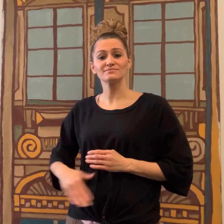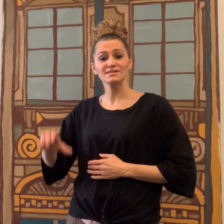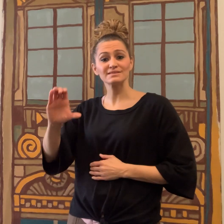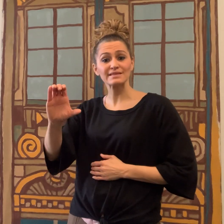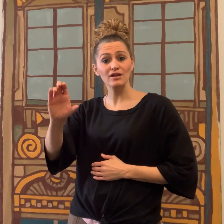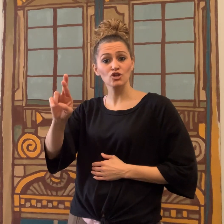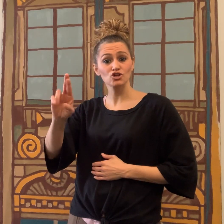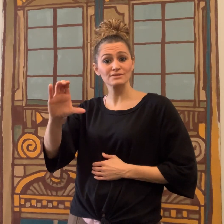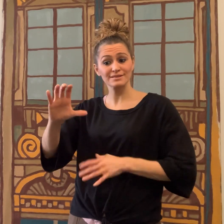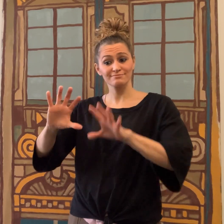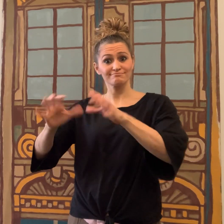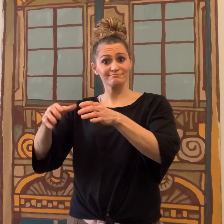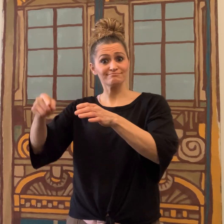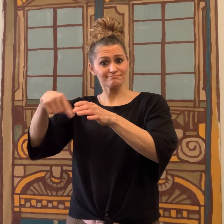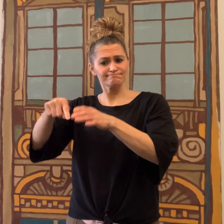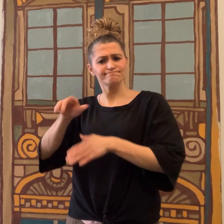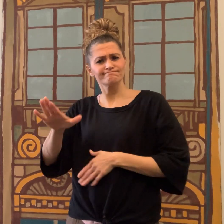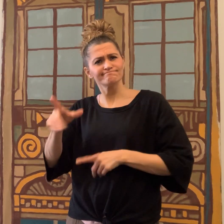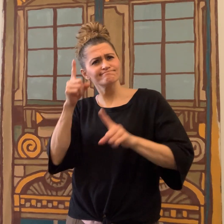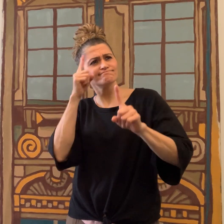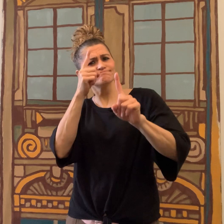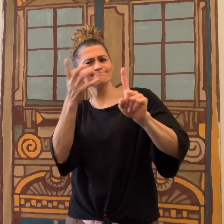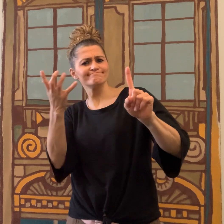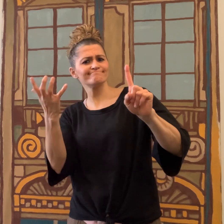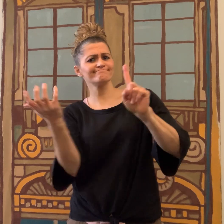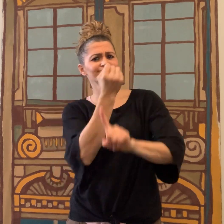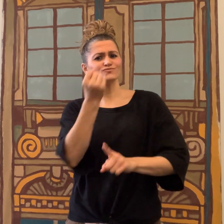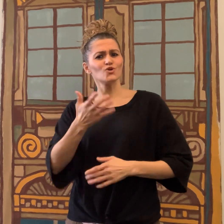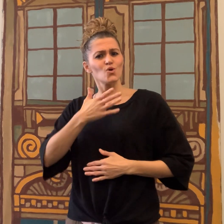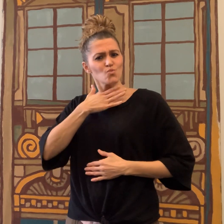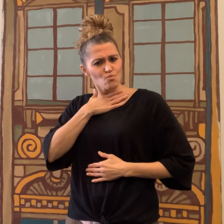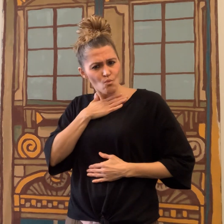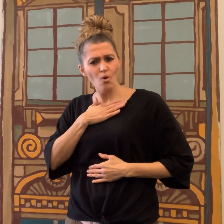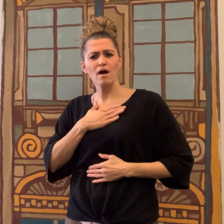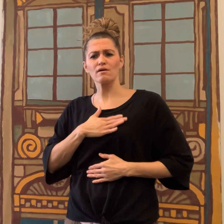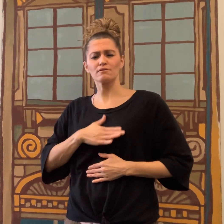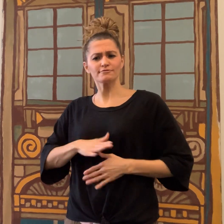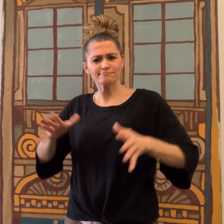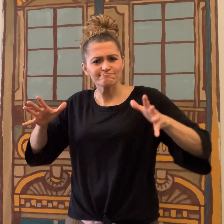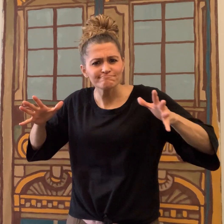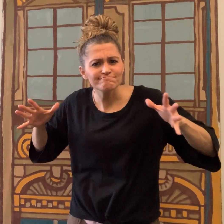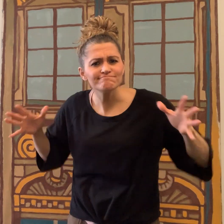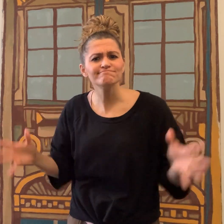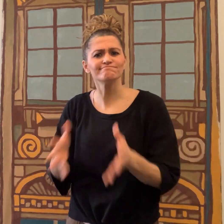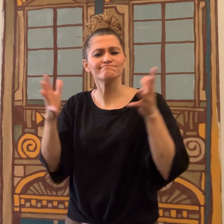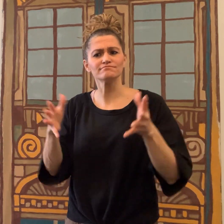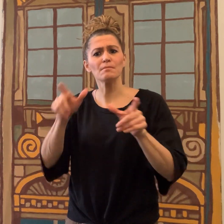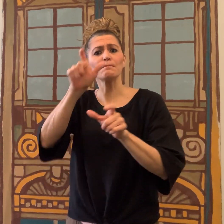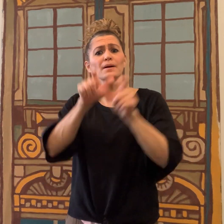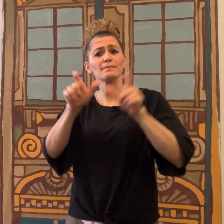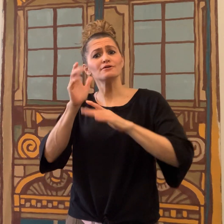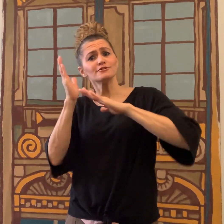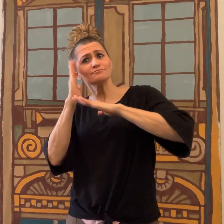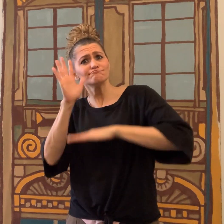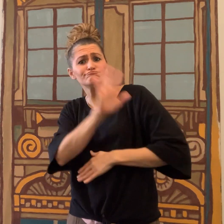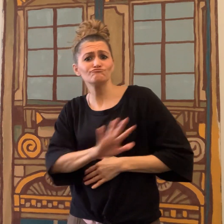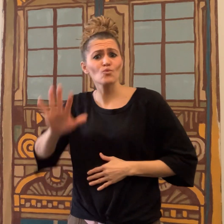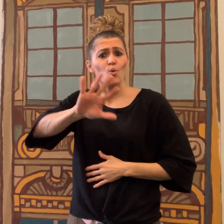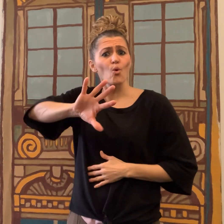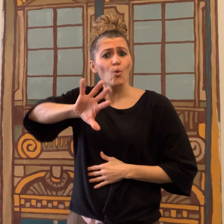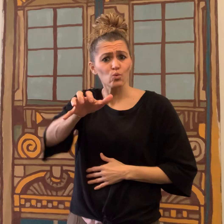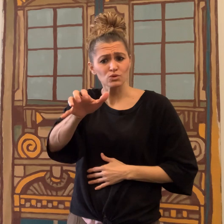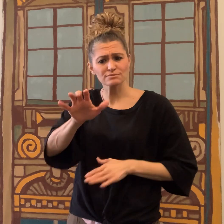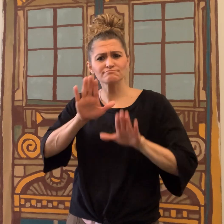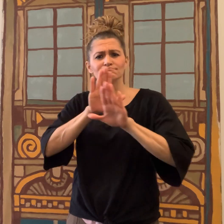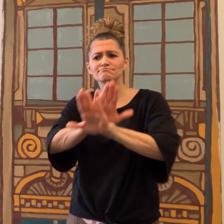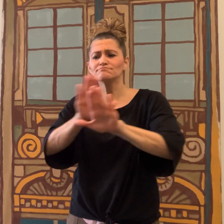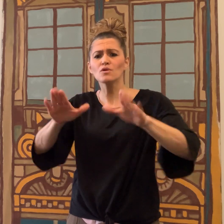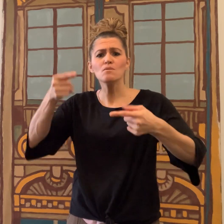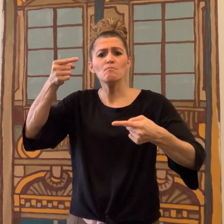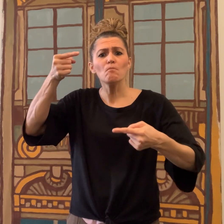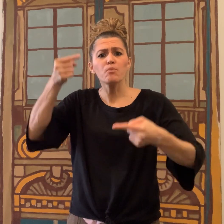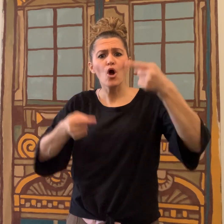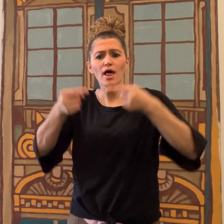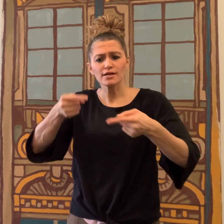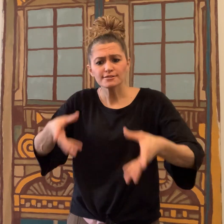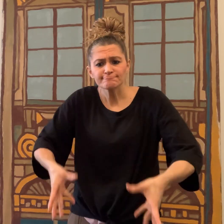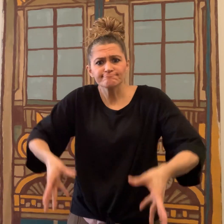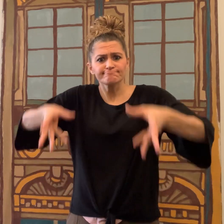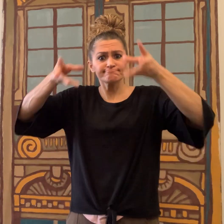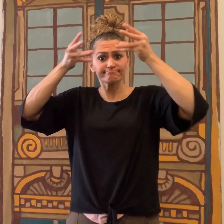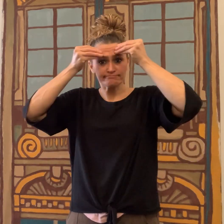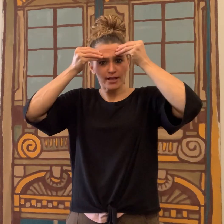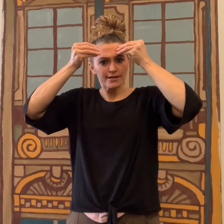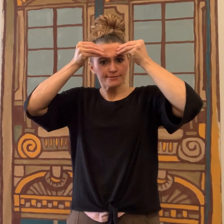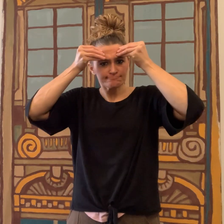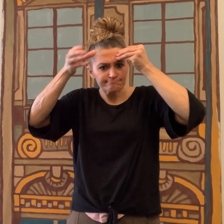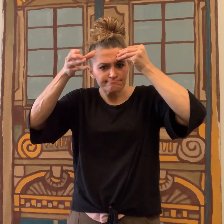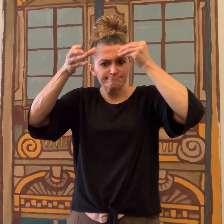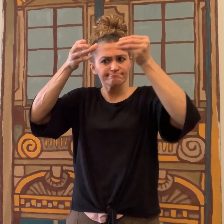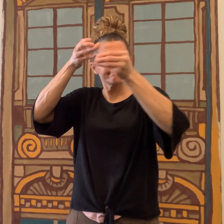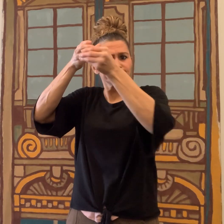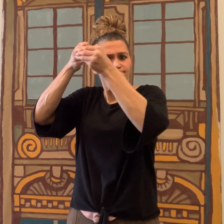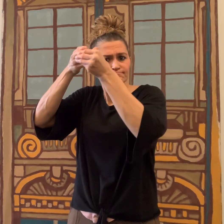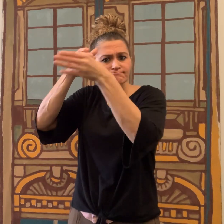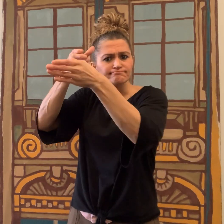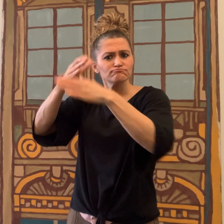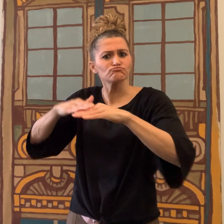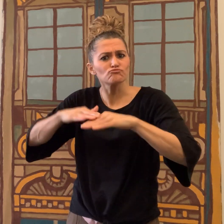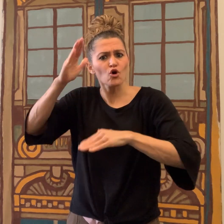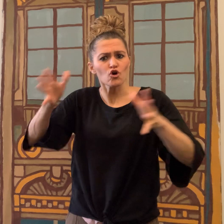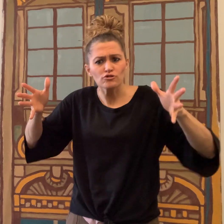The CRC wants to enhance citizens’ political knowledge and encourage